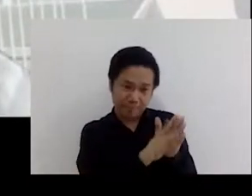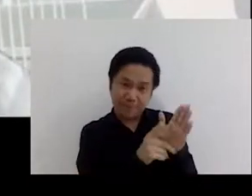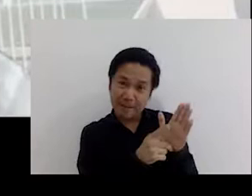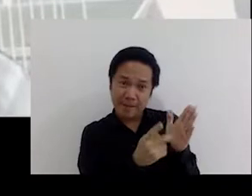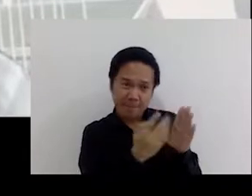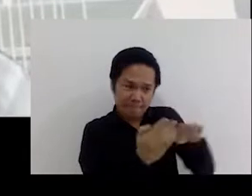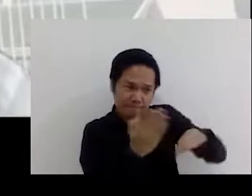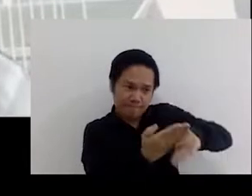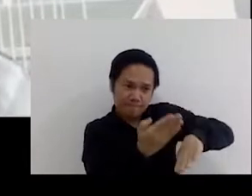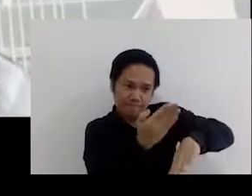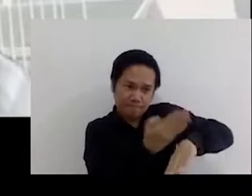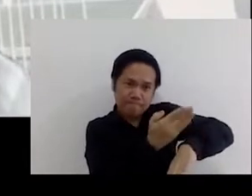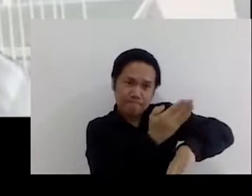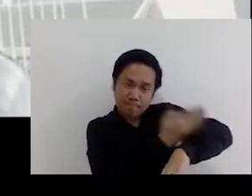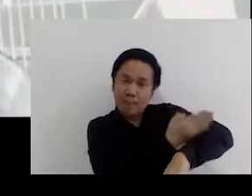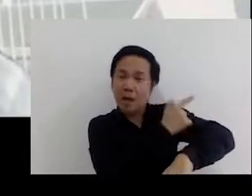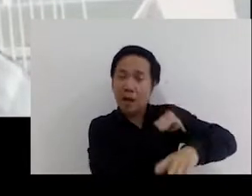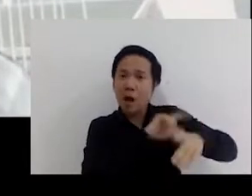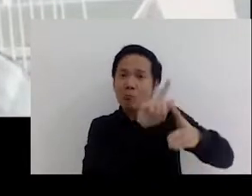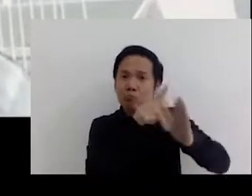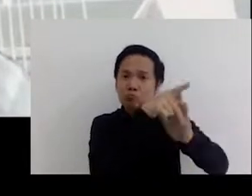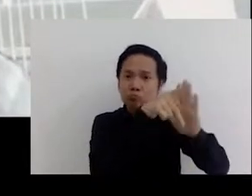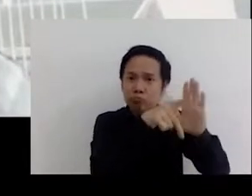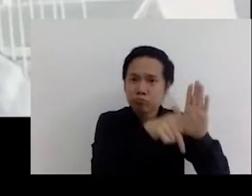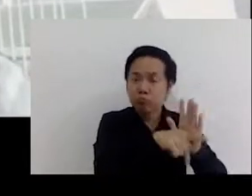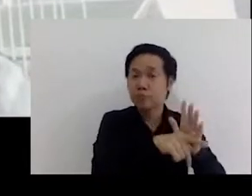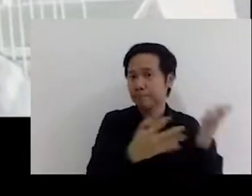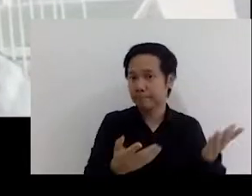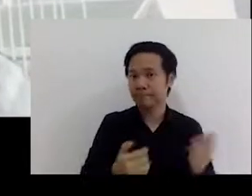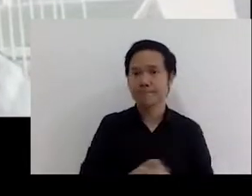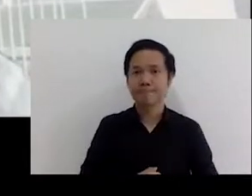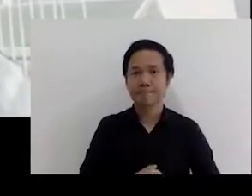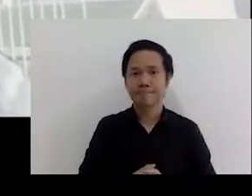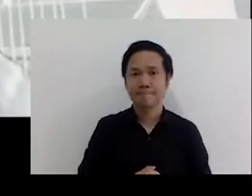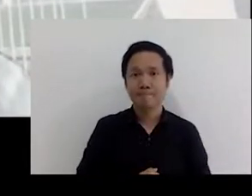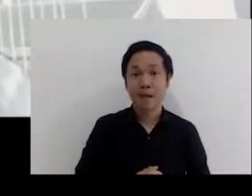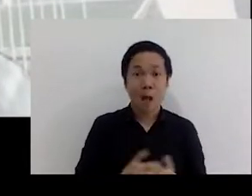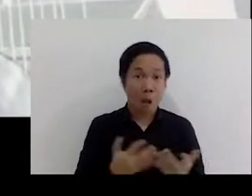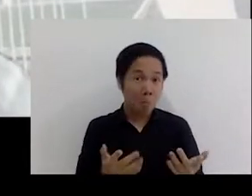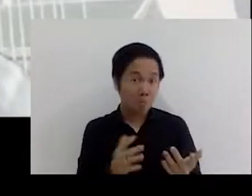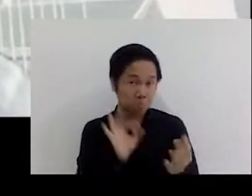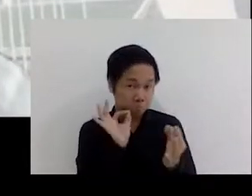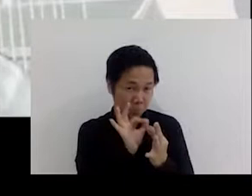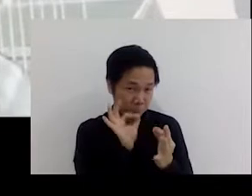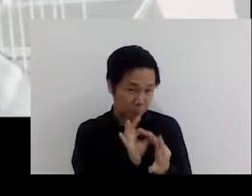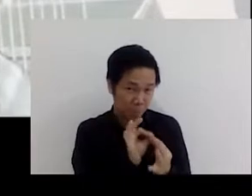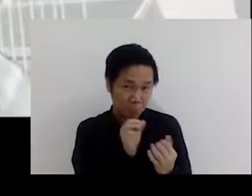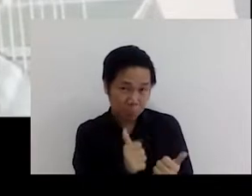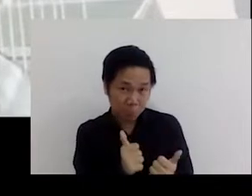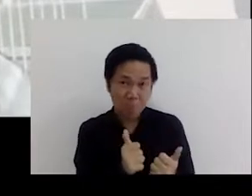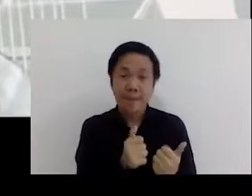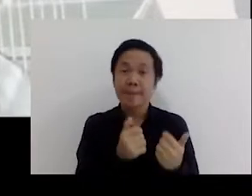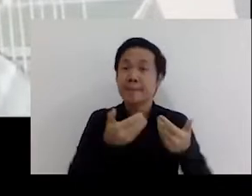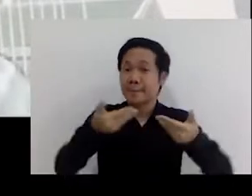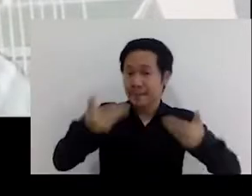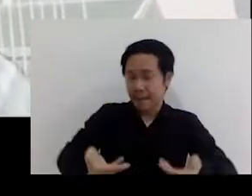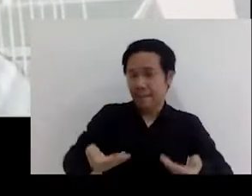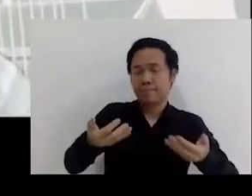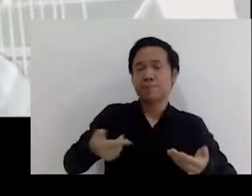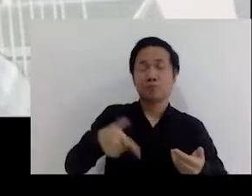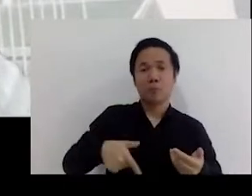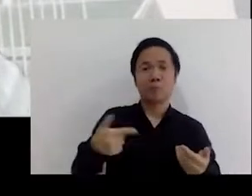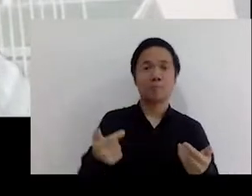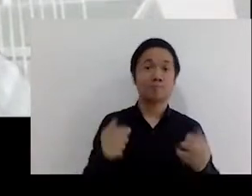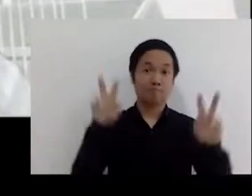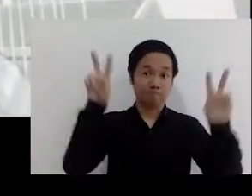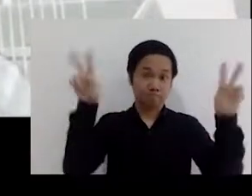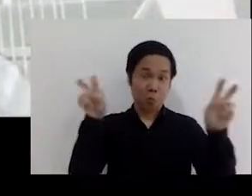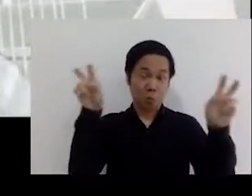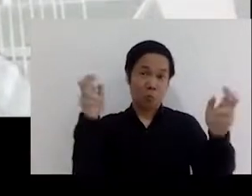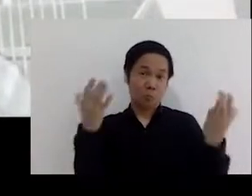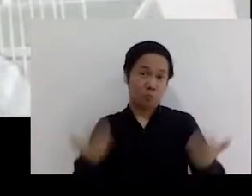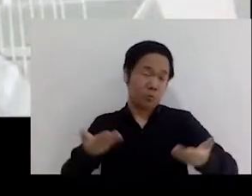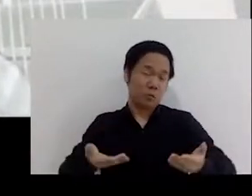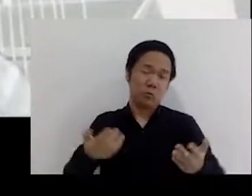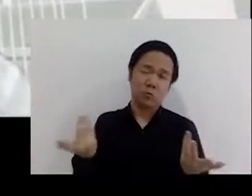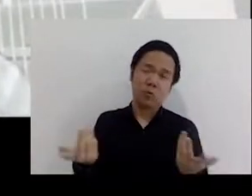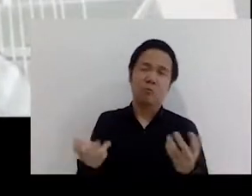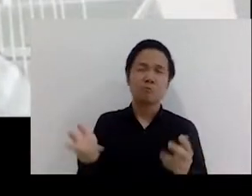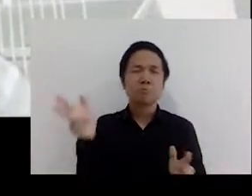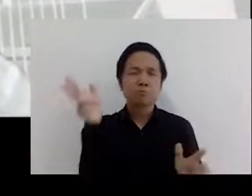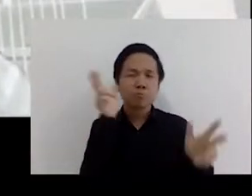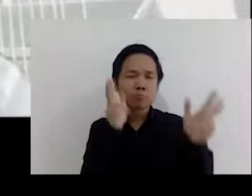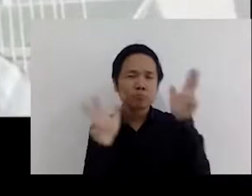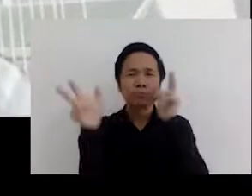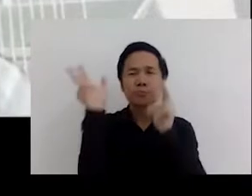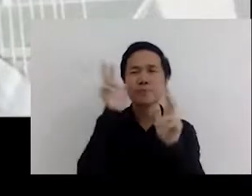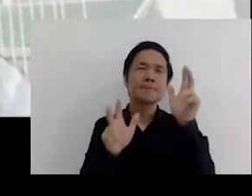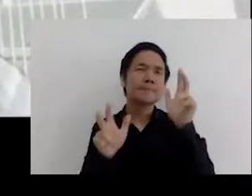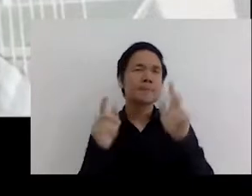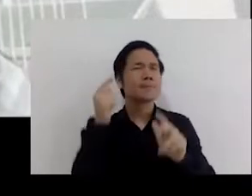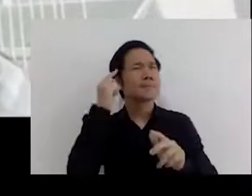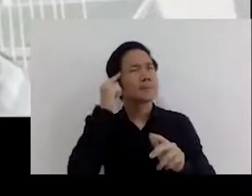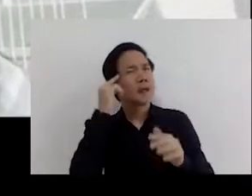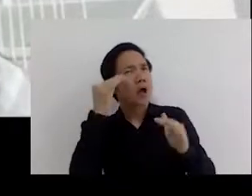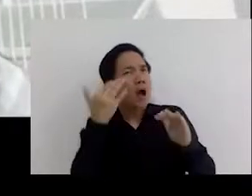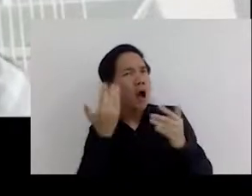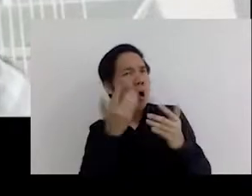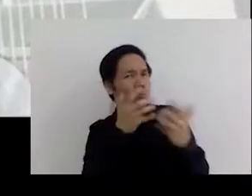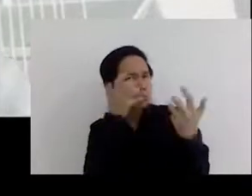How much are they being applied? Well, let's drill down on that deeper during the webinar today with our panellists and participants.